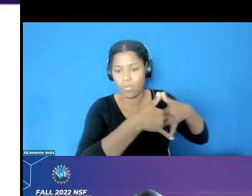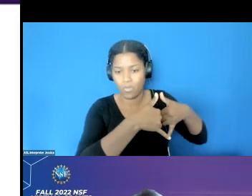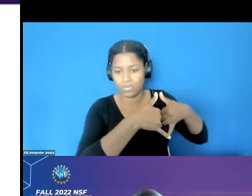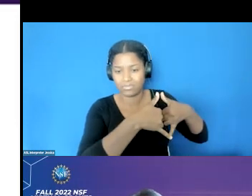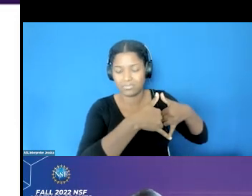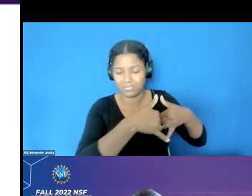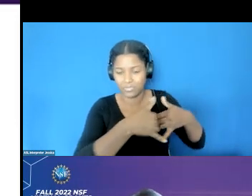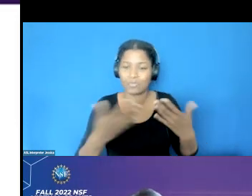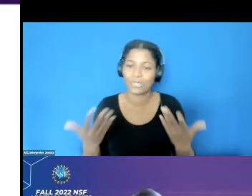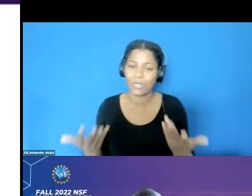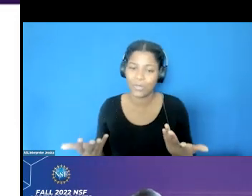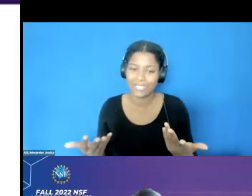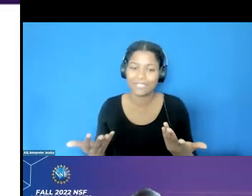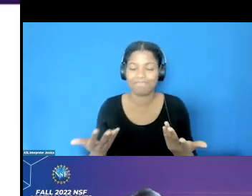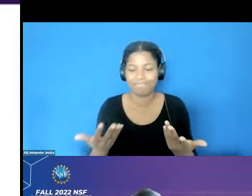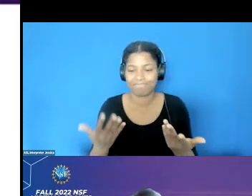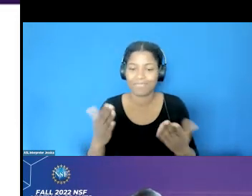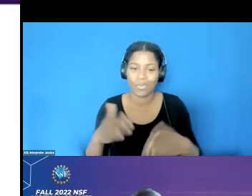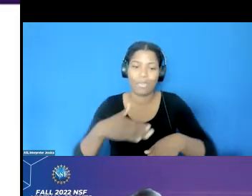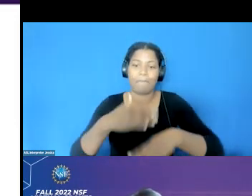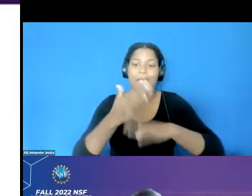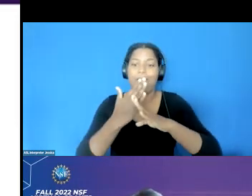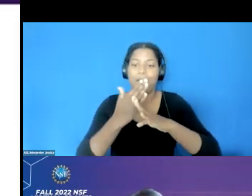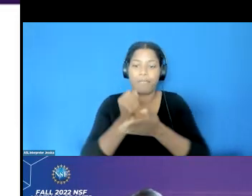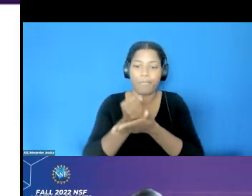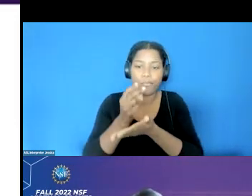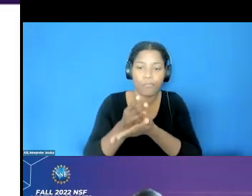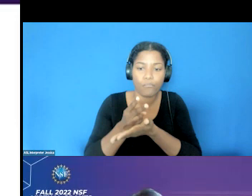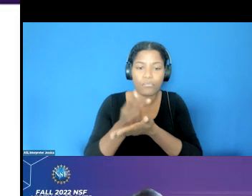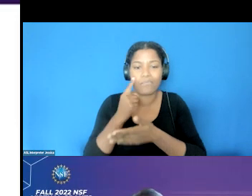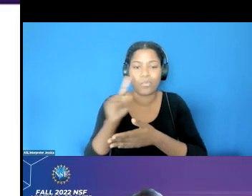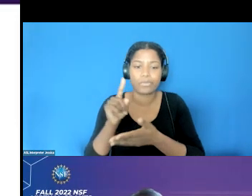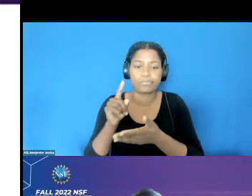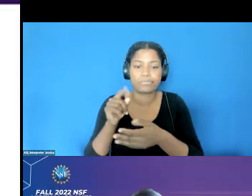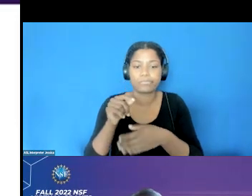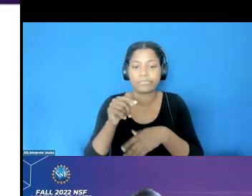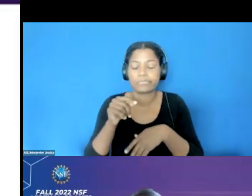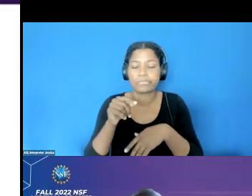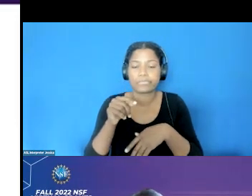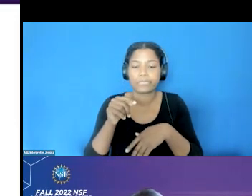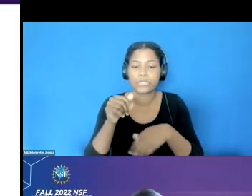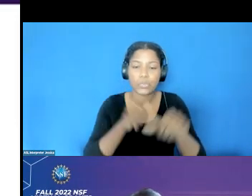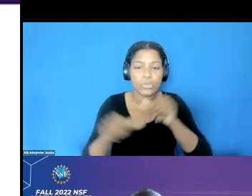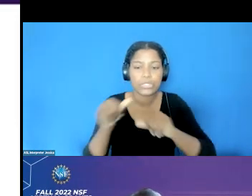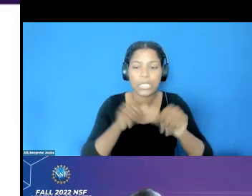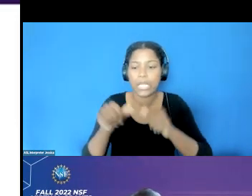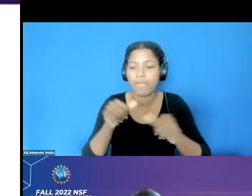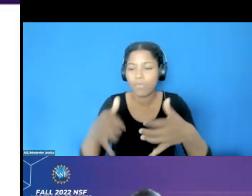So we block the approvals on the subject award as well as any associated awards in terms